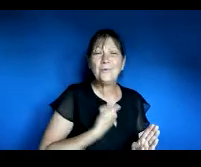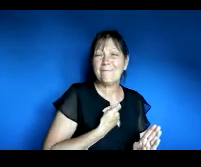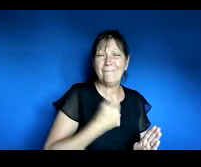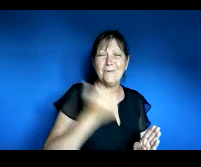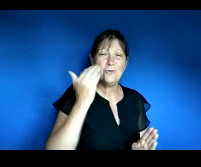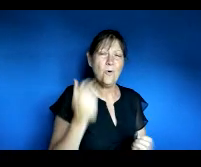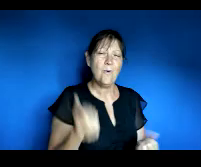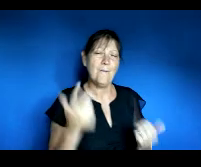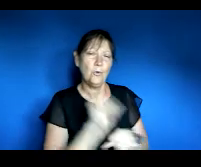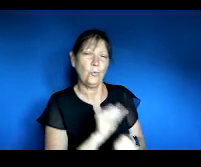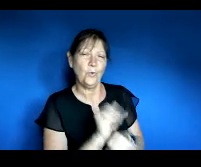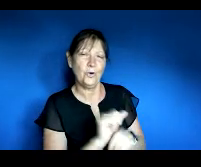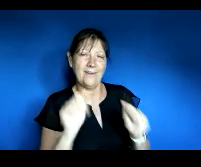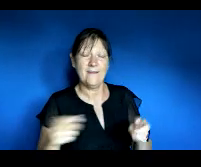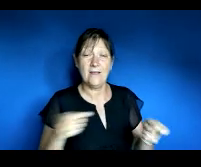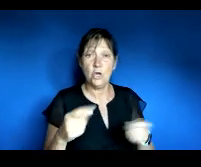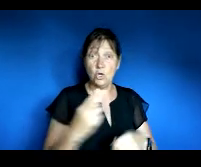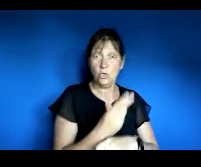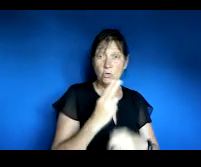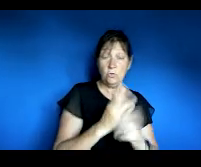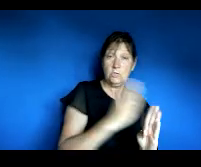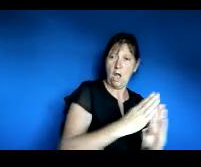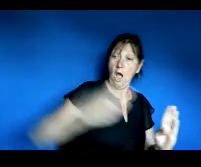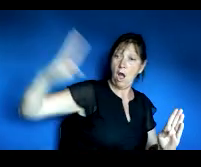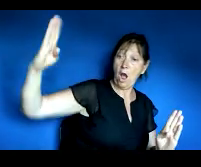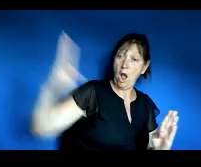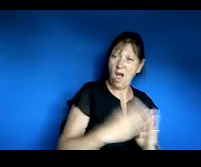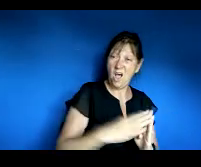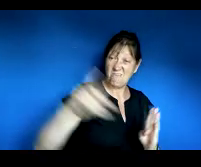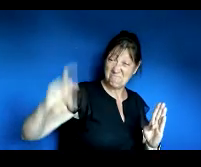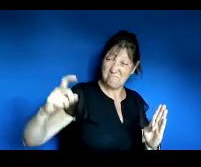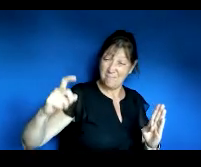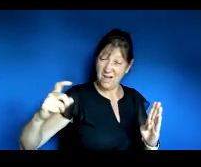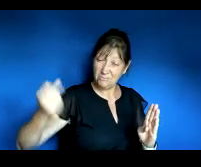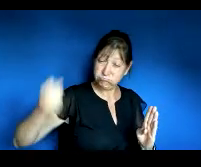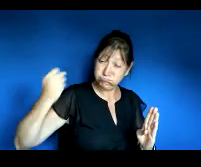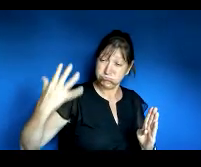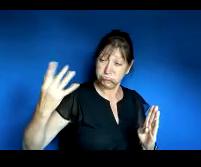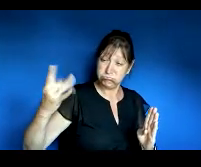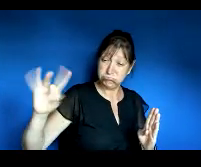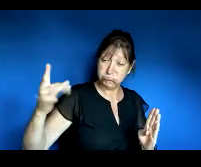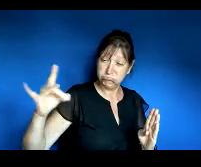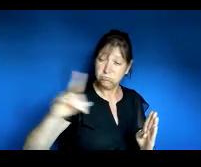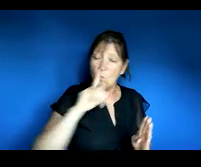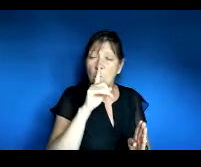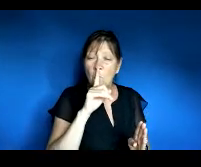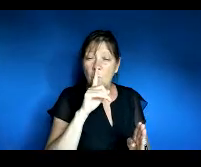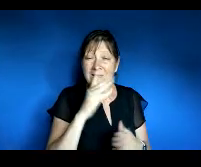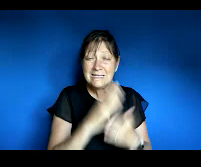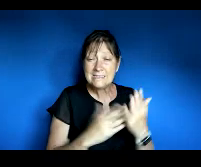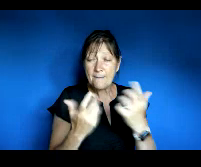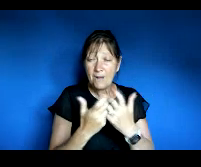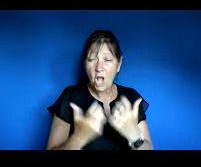and using that range of credits is really important. We have an accommodation that some students are eligible for, called a reduced course load,